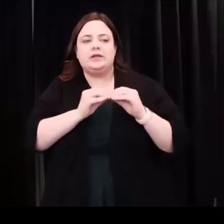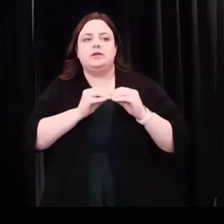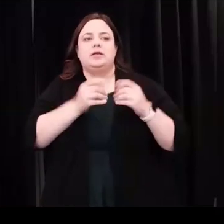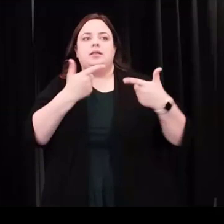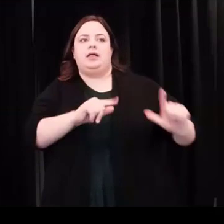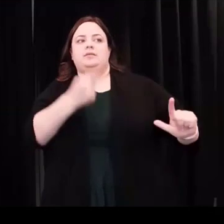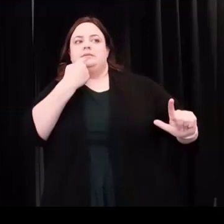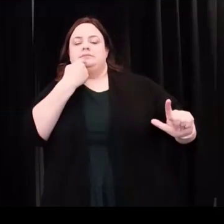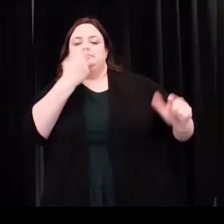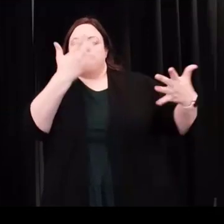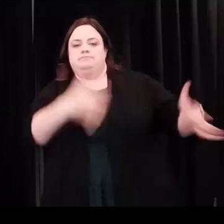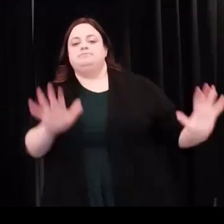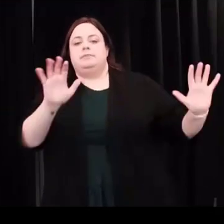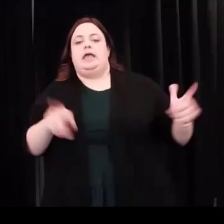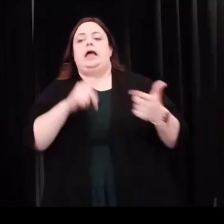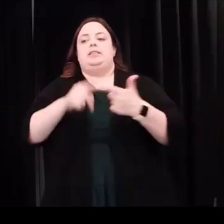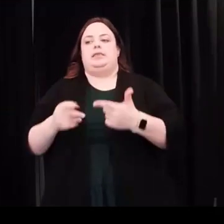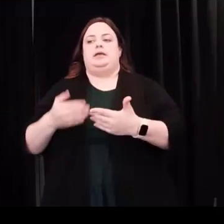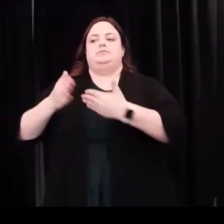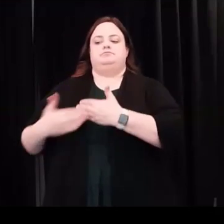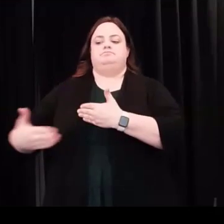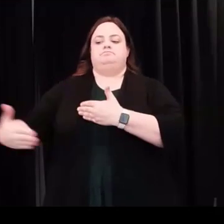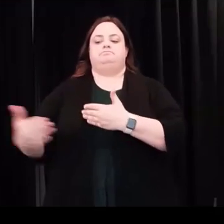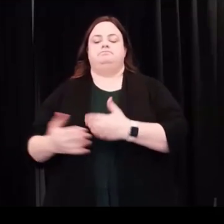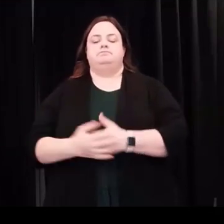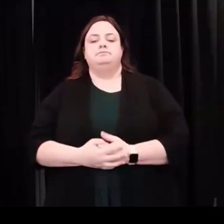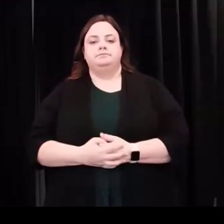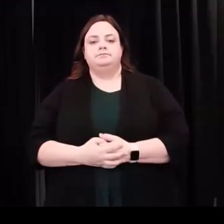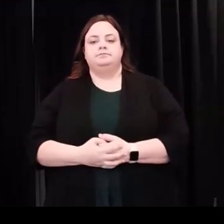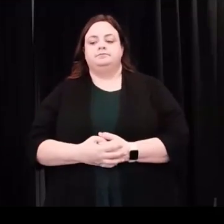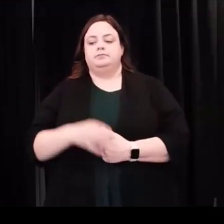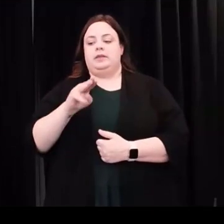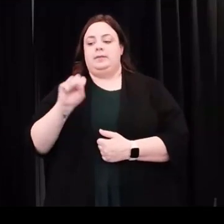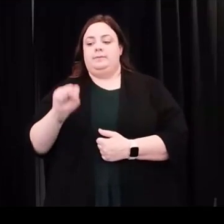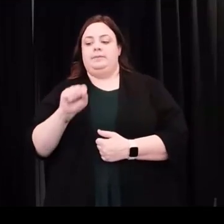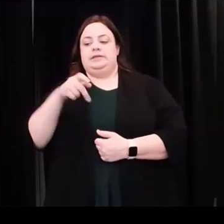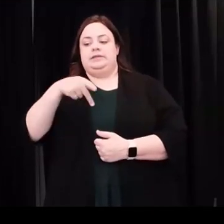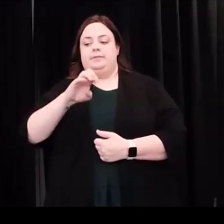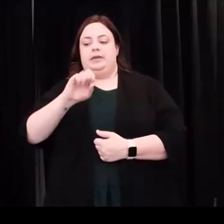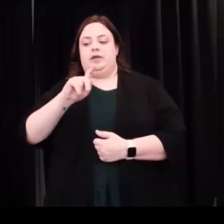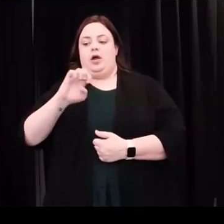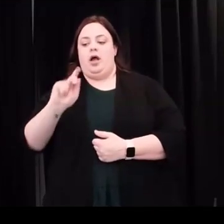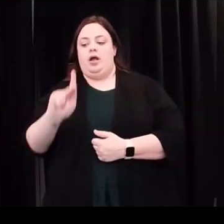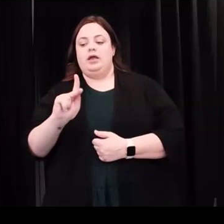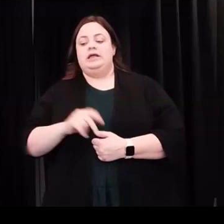what they're saying. Awesome. Okay. So Mx. Peacock is a 19-year-old female with cerebral